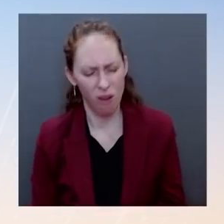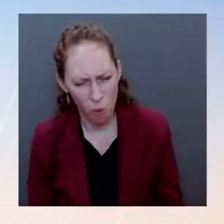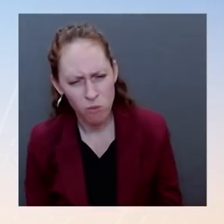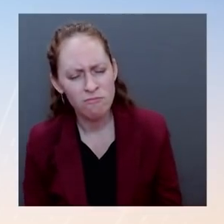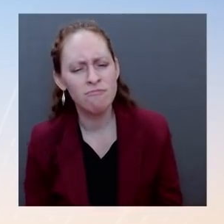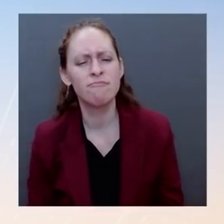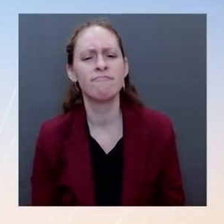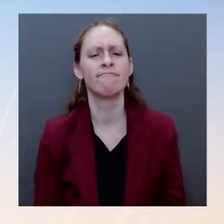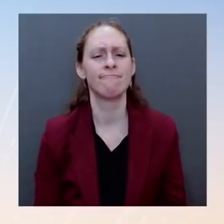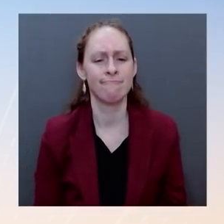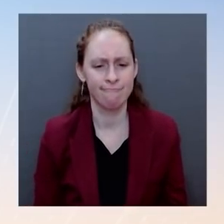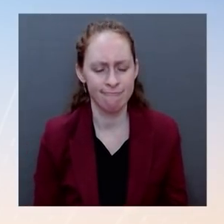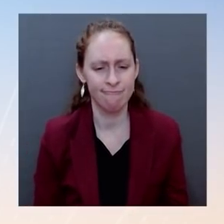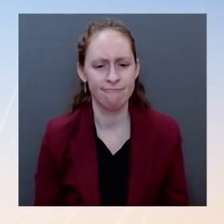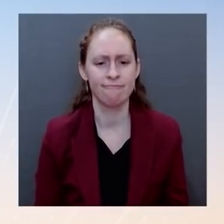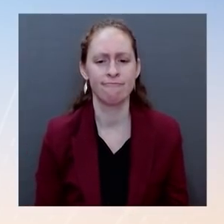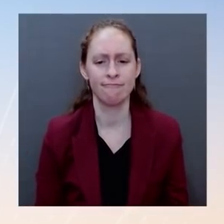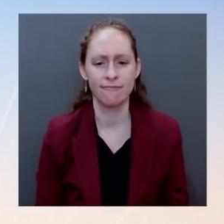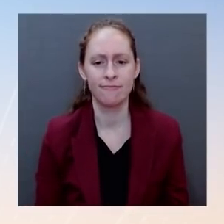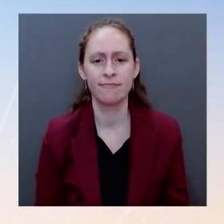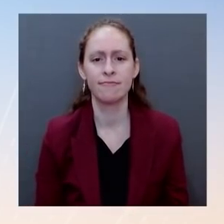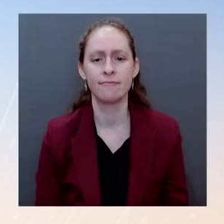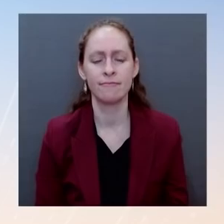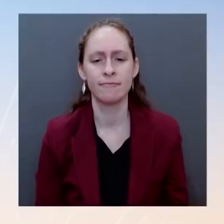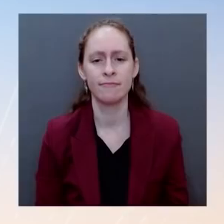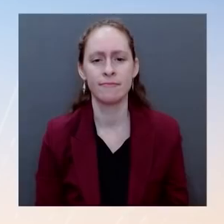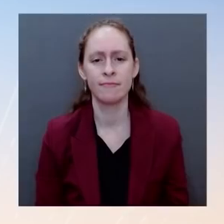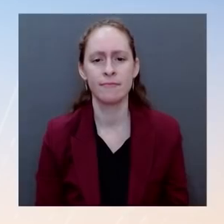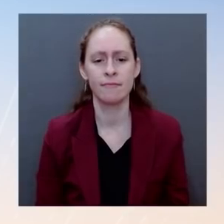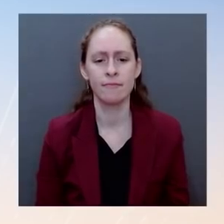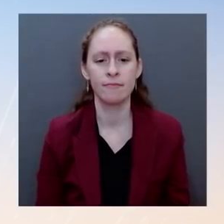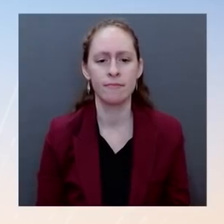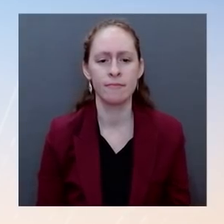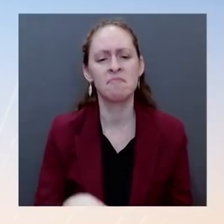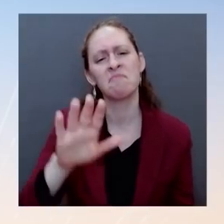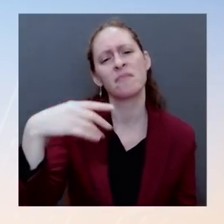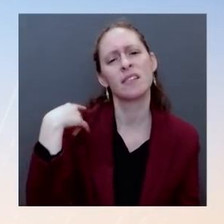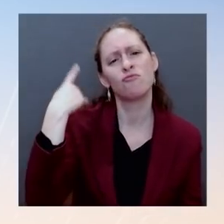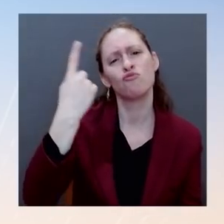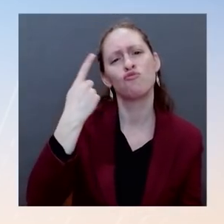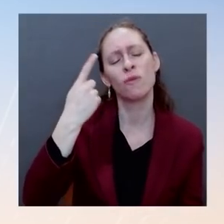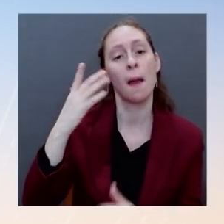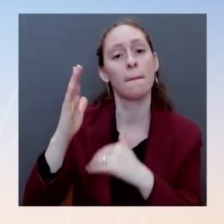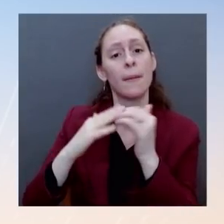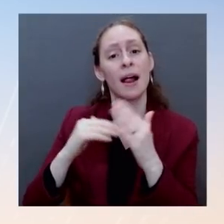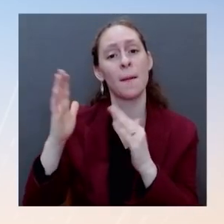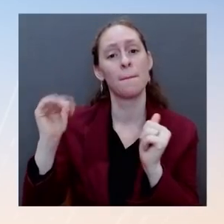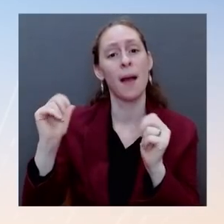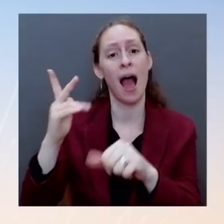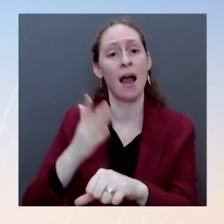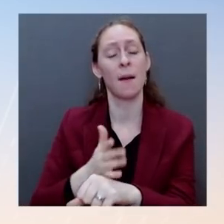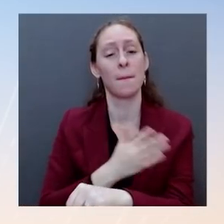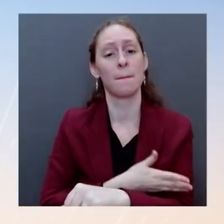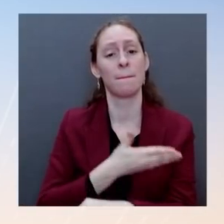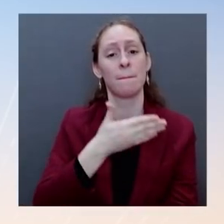there was a lot of discussion about whether it would help or hurt the situation on inflation. I just noticed in the inflation statement from the White House this morning